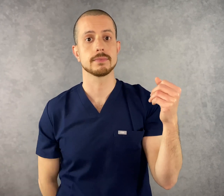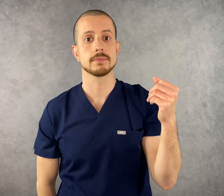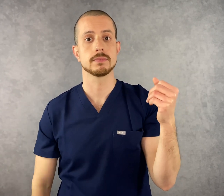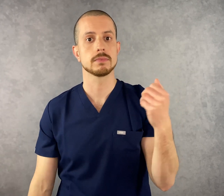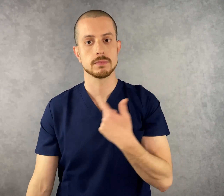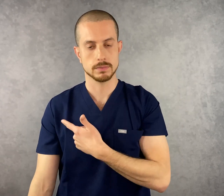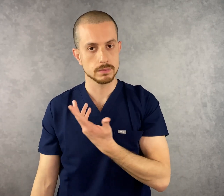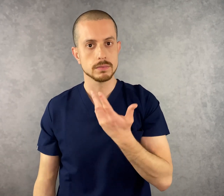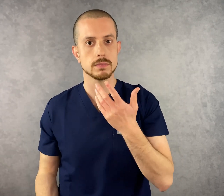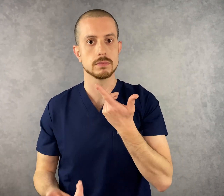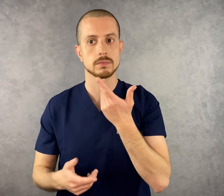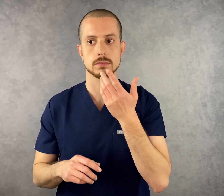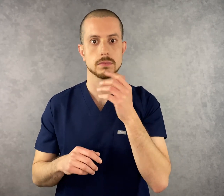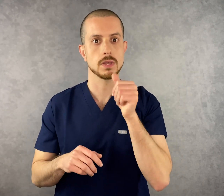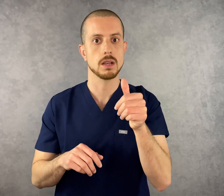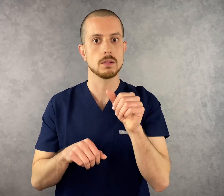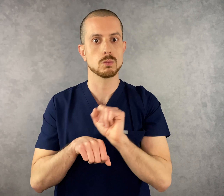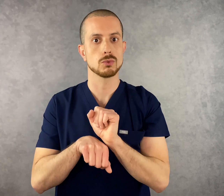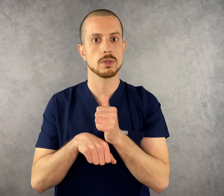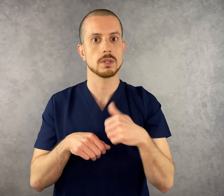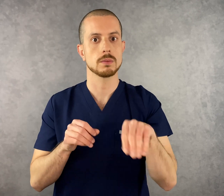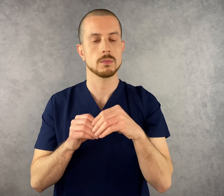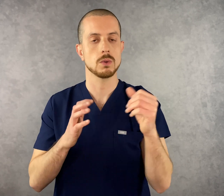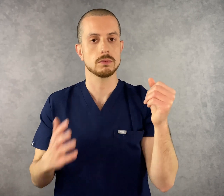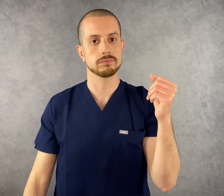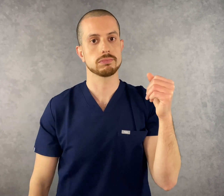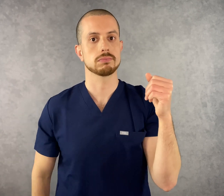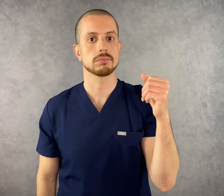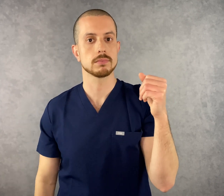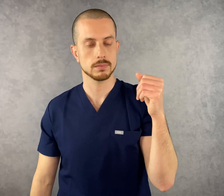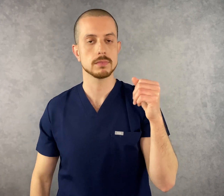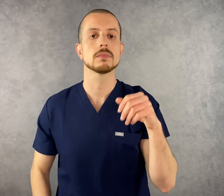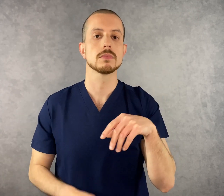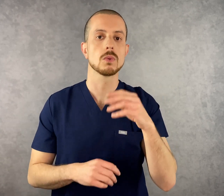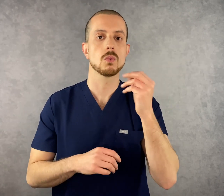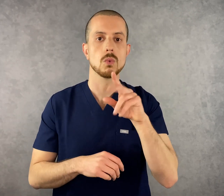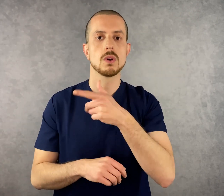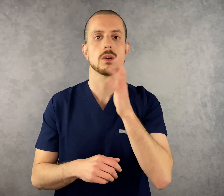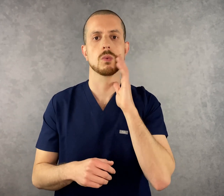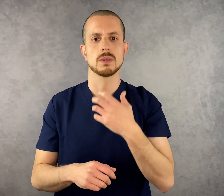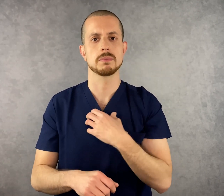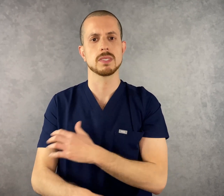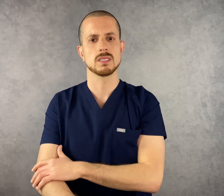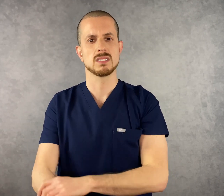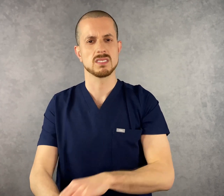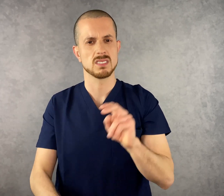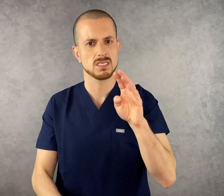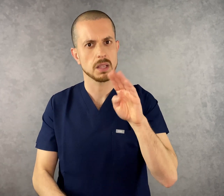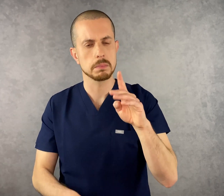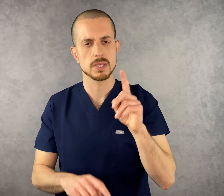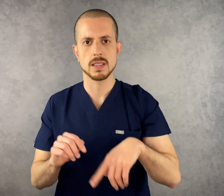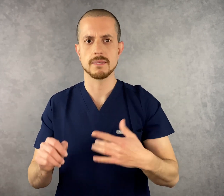That arm isn't working properly anymore. Or they may complain that their arm feels numb.